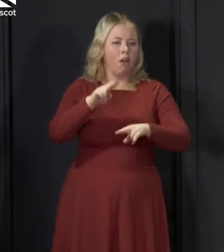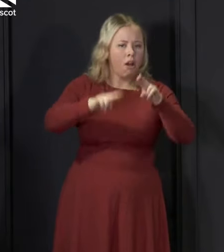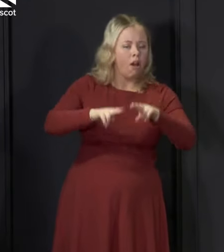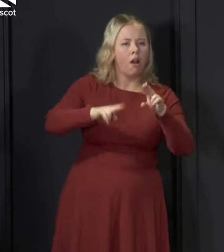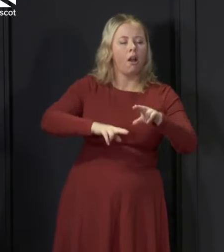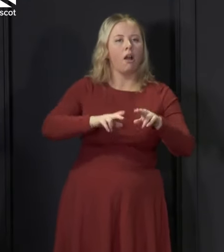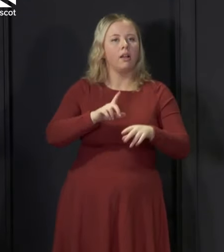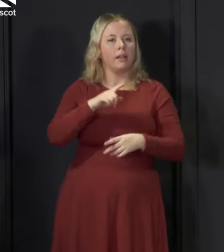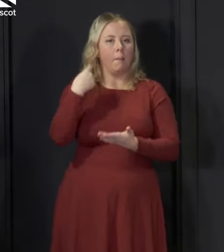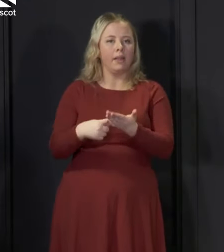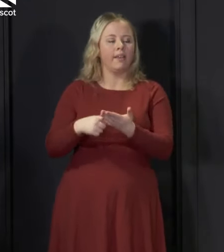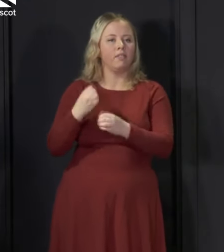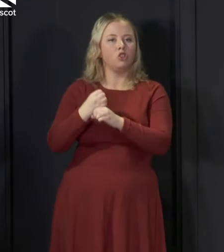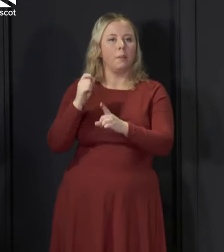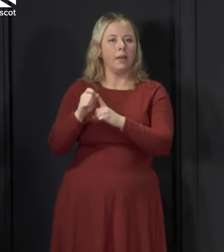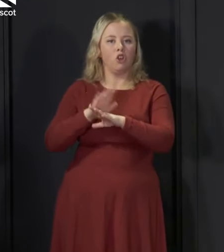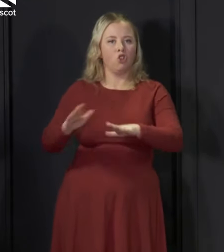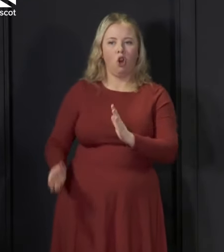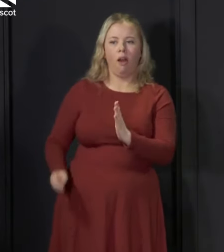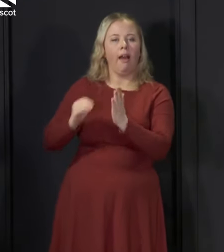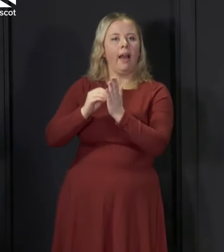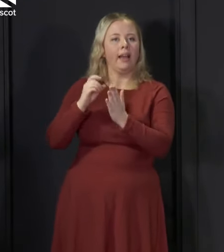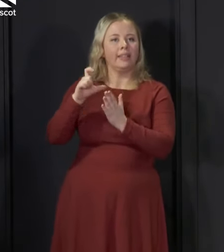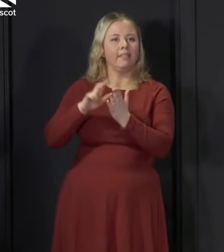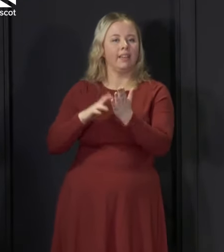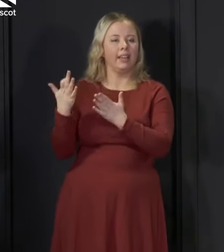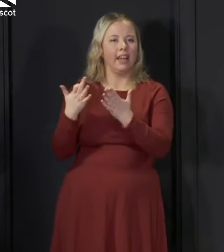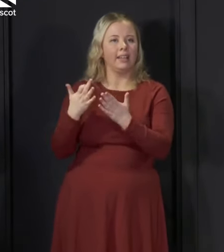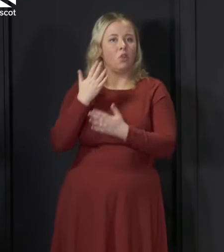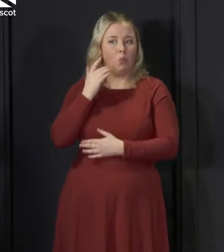that GPs are not putting Covid on a death certificate when they should be putting on